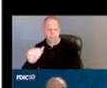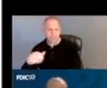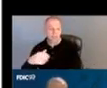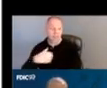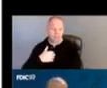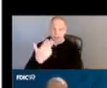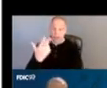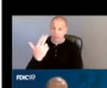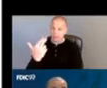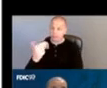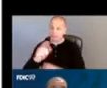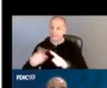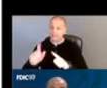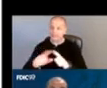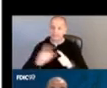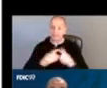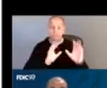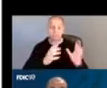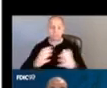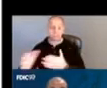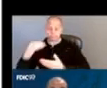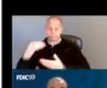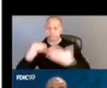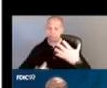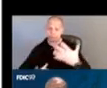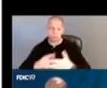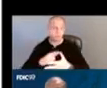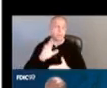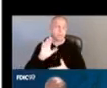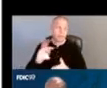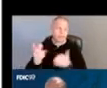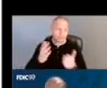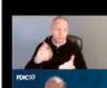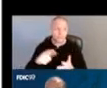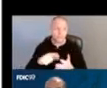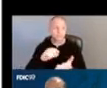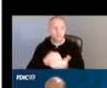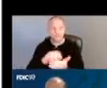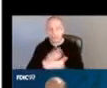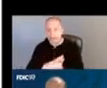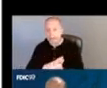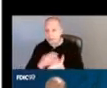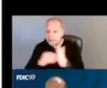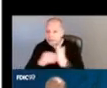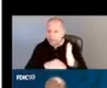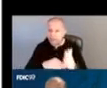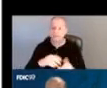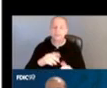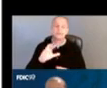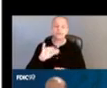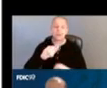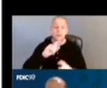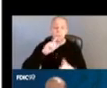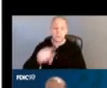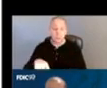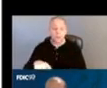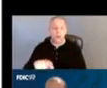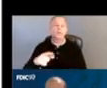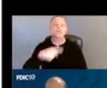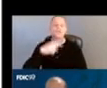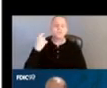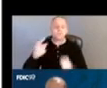services, recordkeeping, credit reporting, risk management, financial management, selling